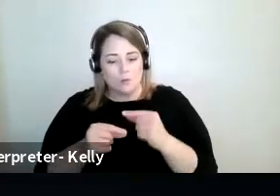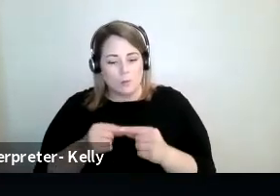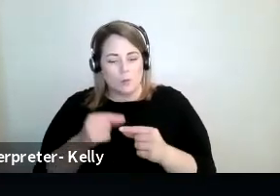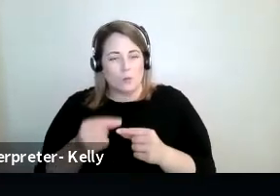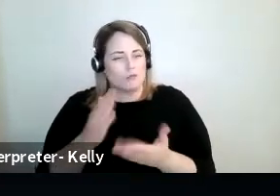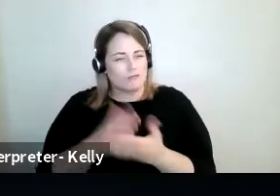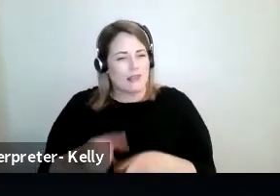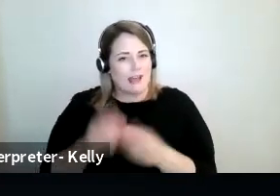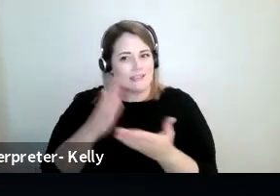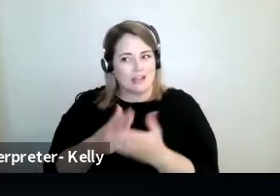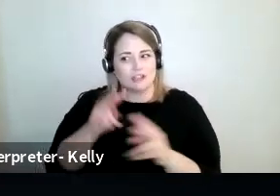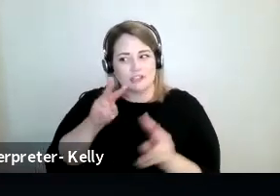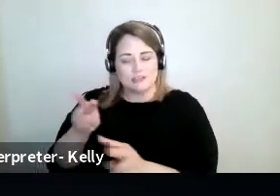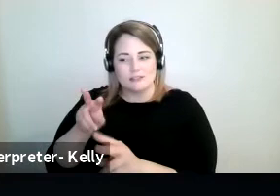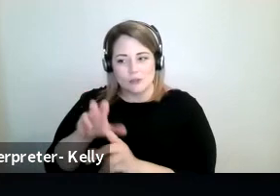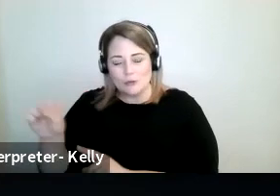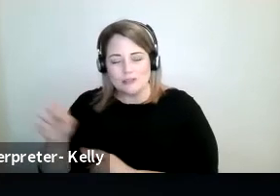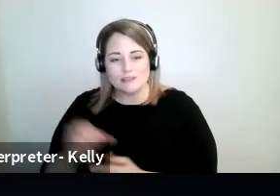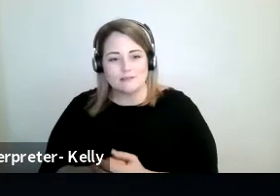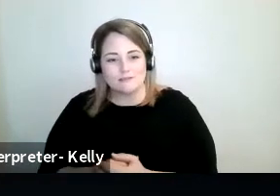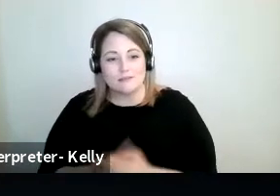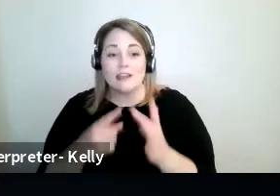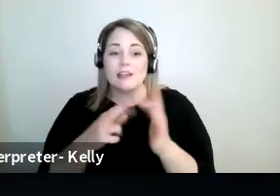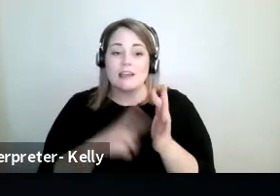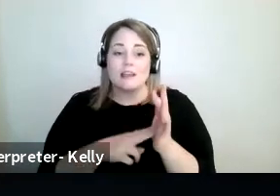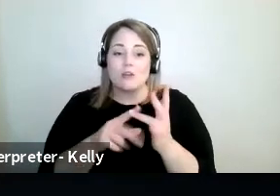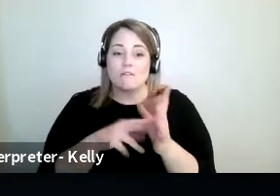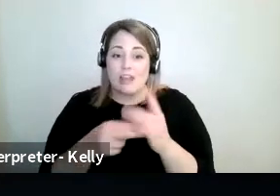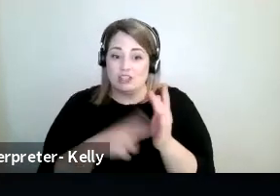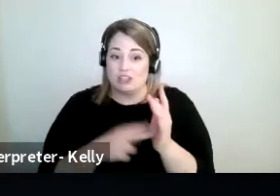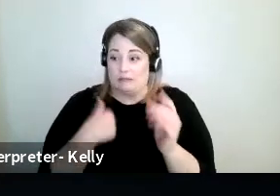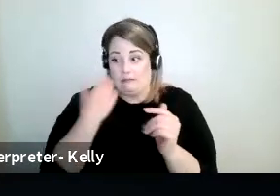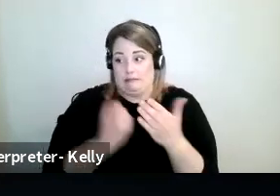We've just come up with an innovation at work where photocopying instead of